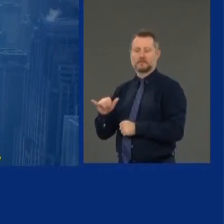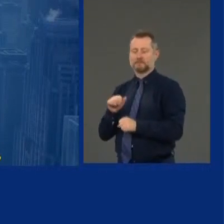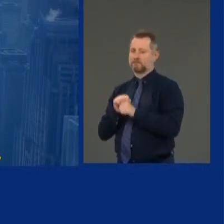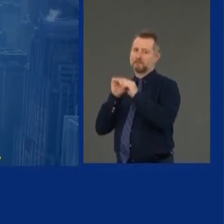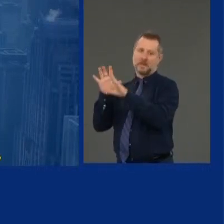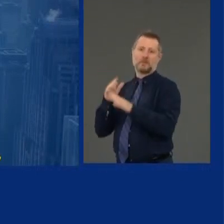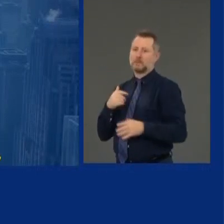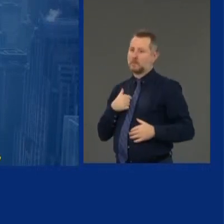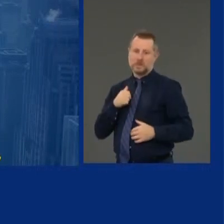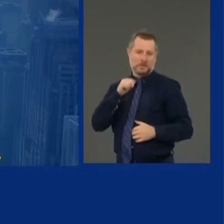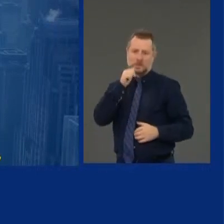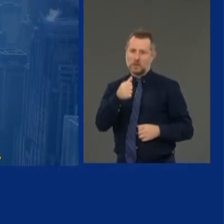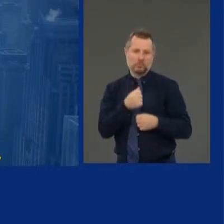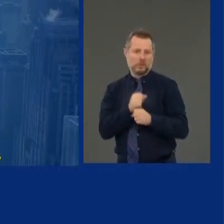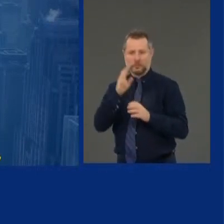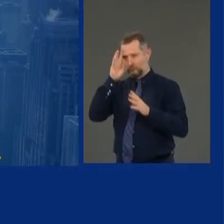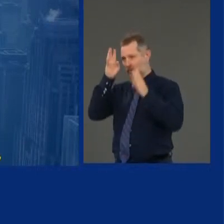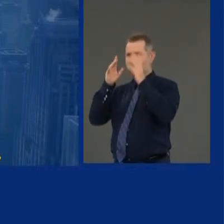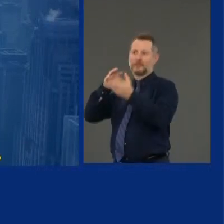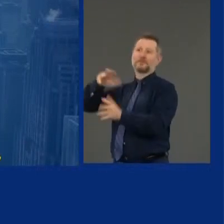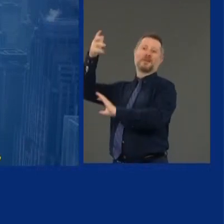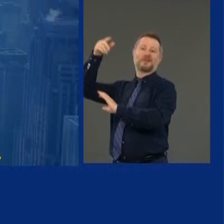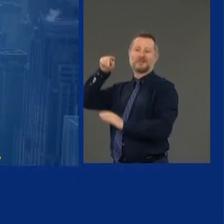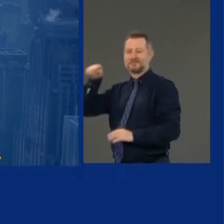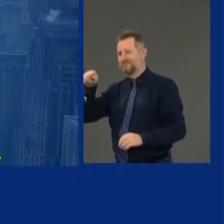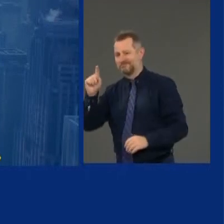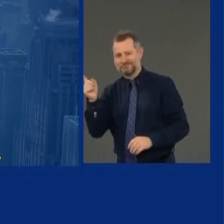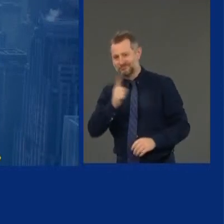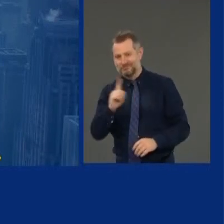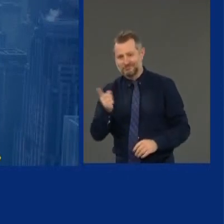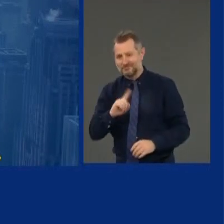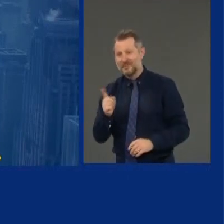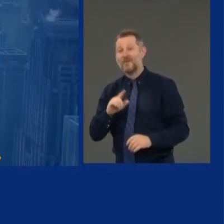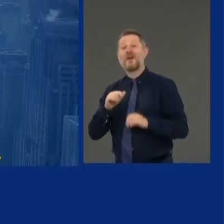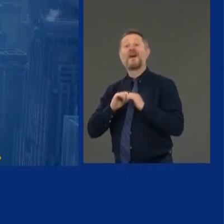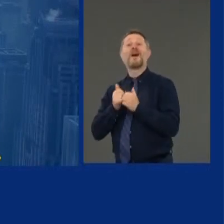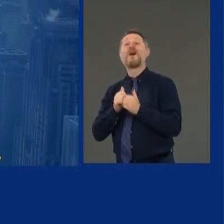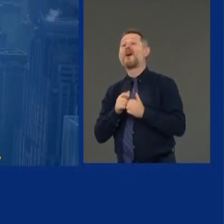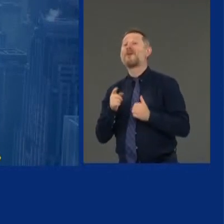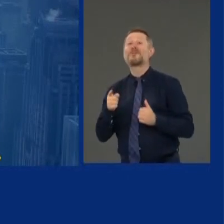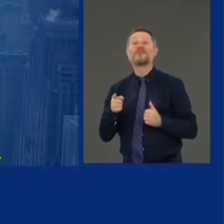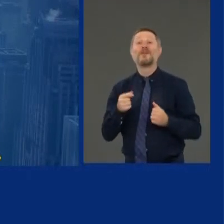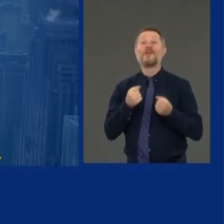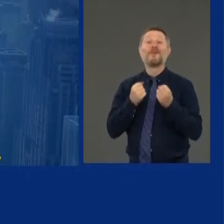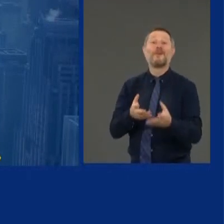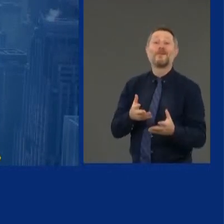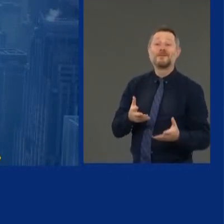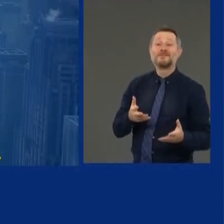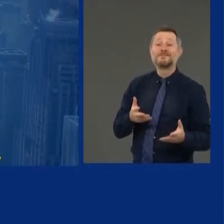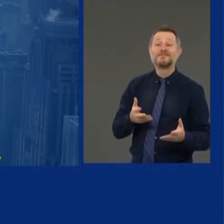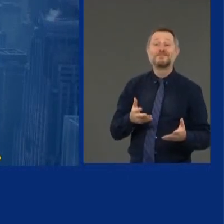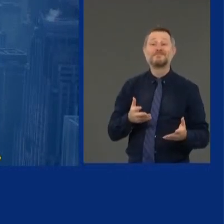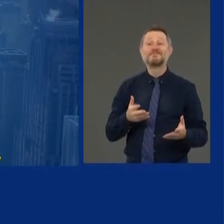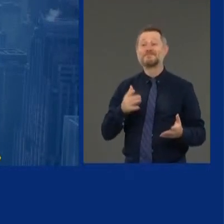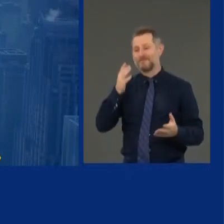AND REMEMBER THAT WE DIDN'T CREATE THIS MOUNTAIN.